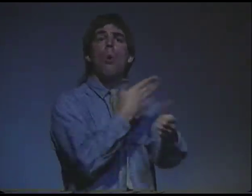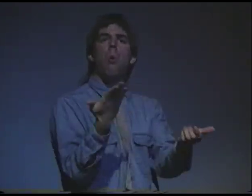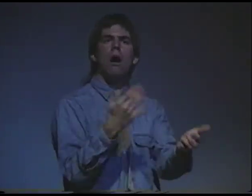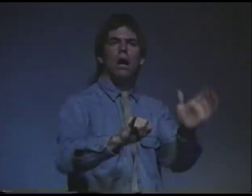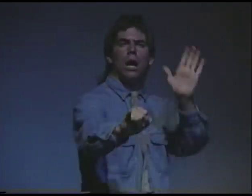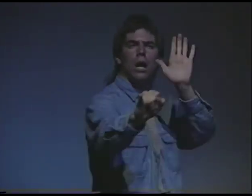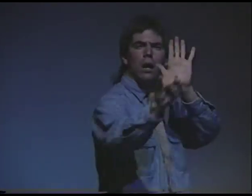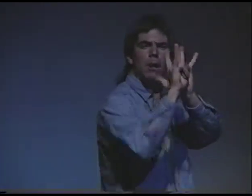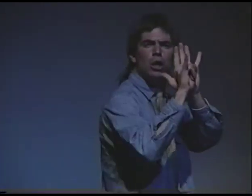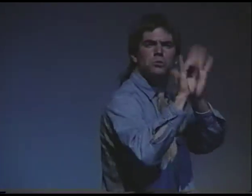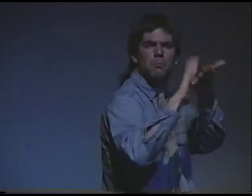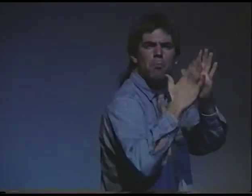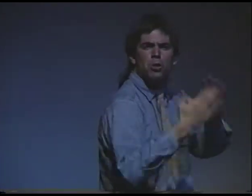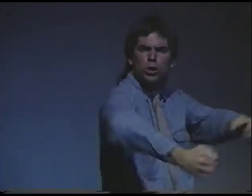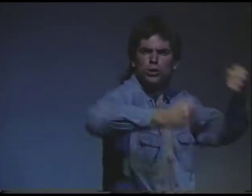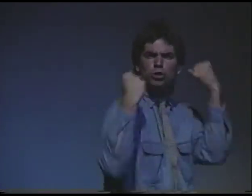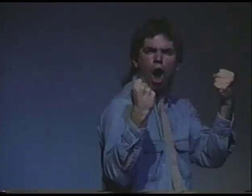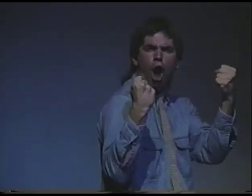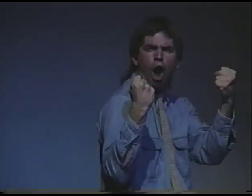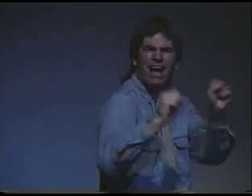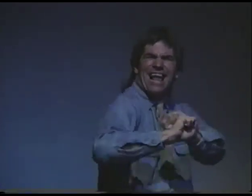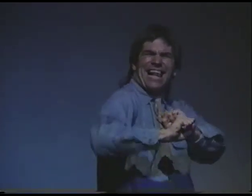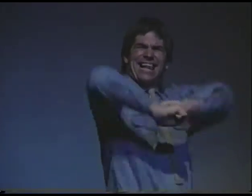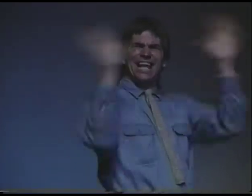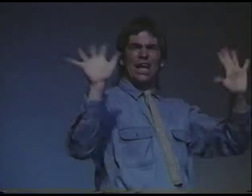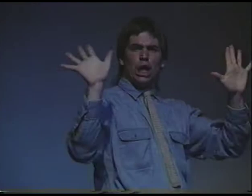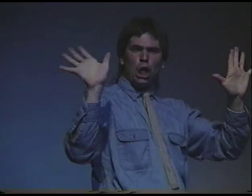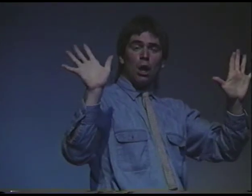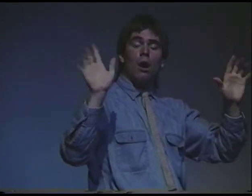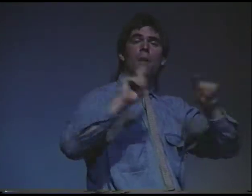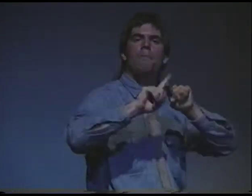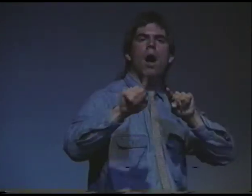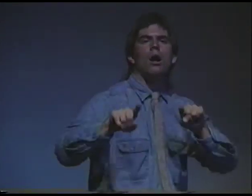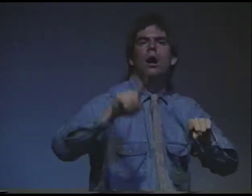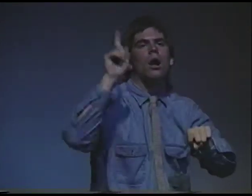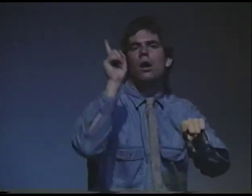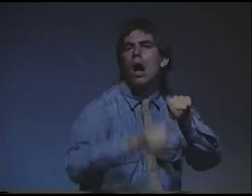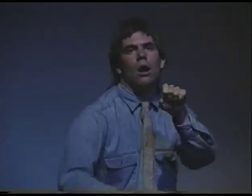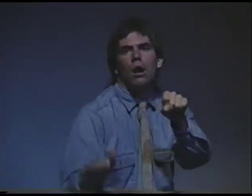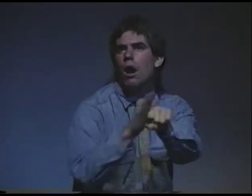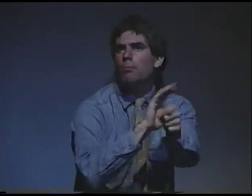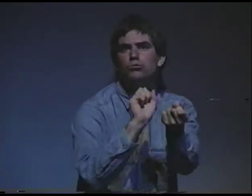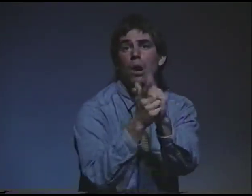you can offset often translate the pictures-- it's strong and clear--